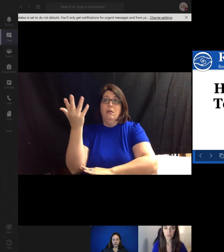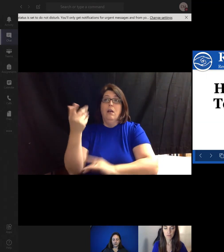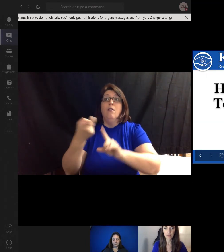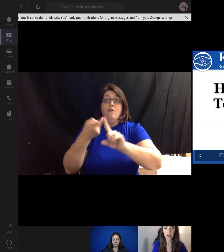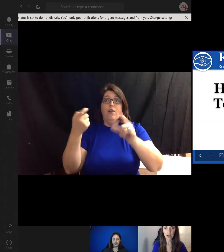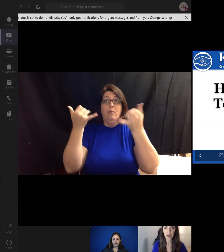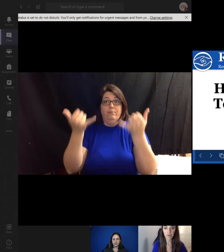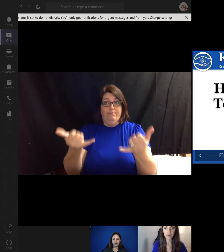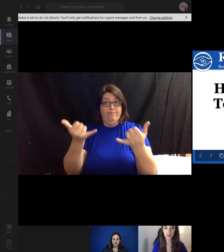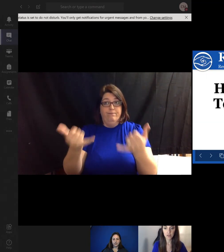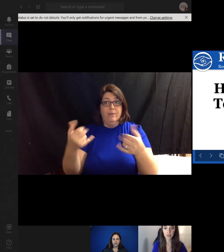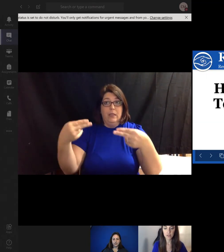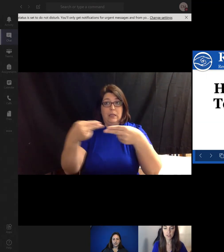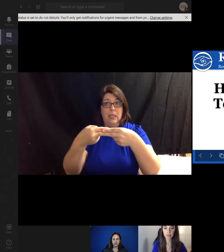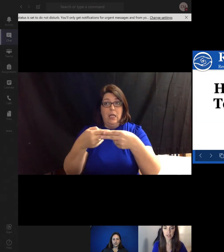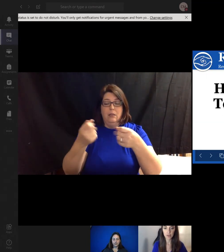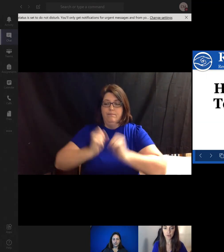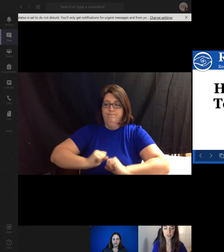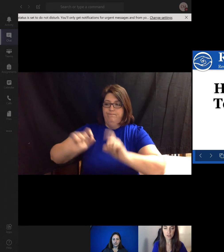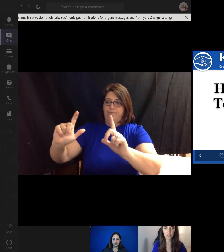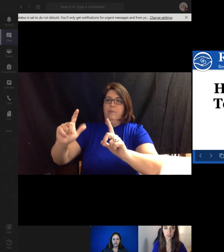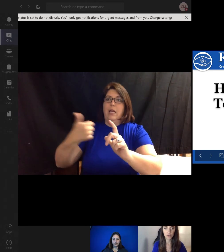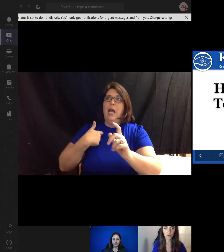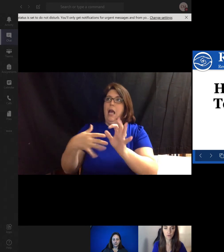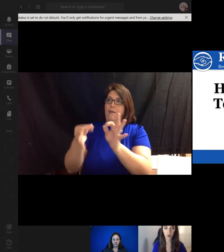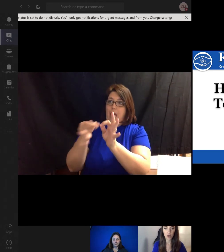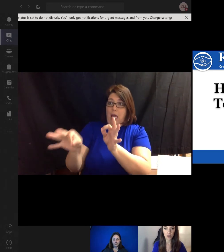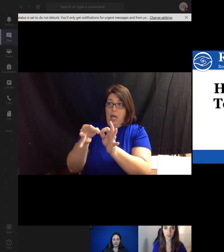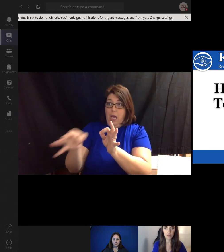And, I have the subtitles on.